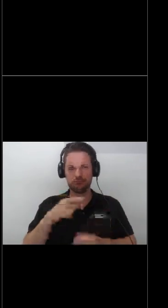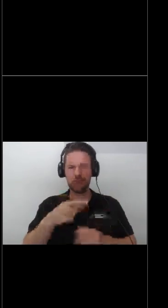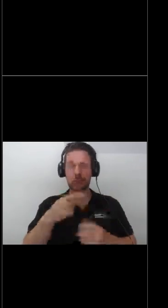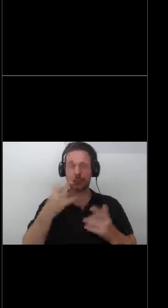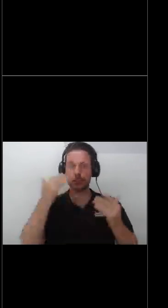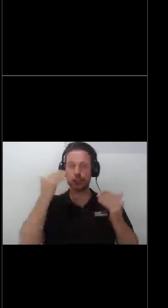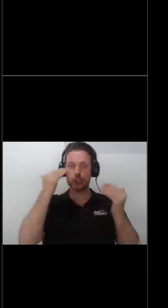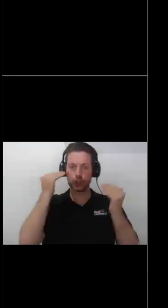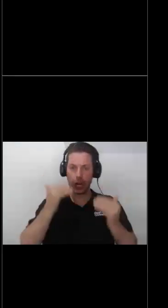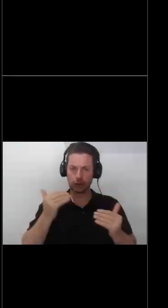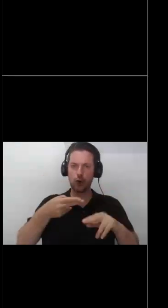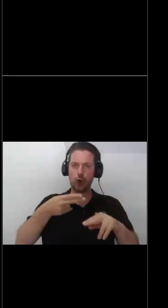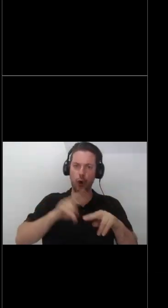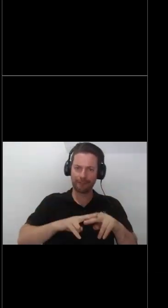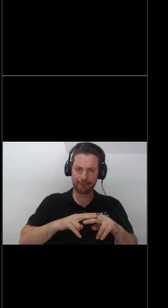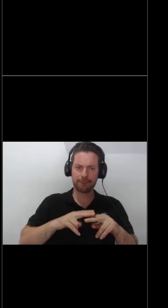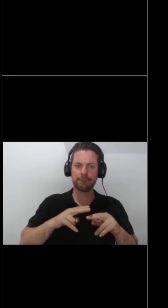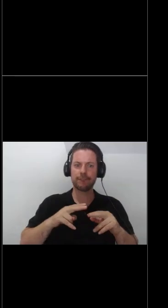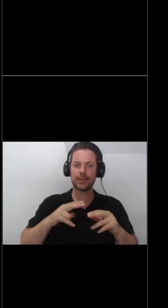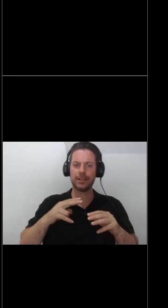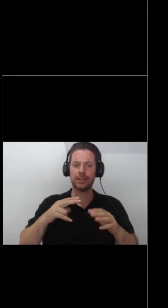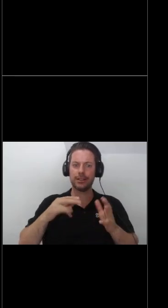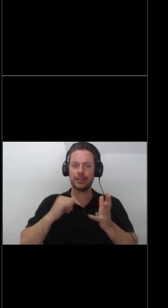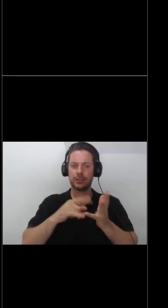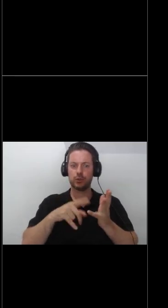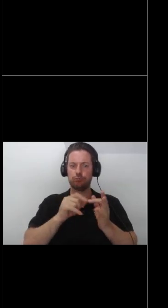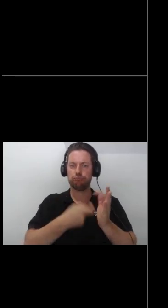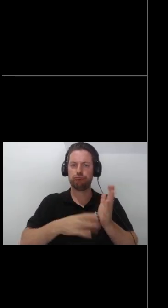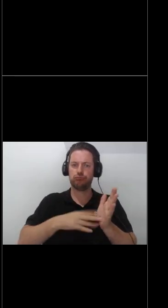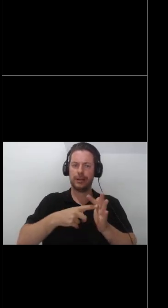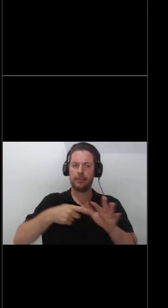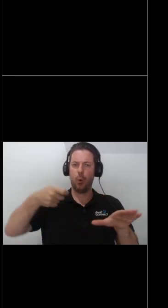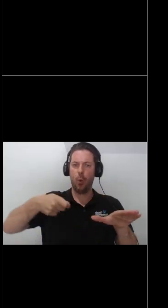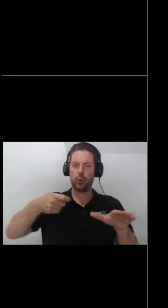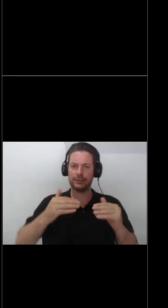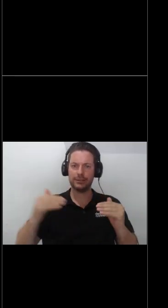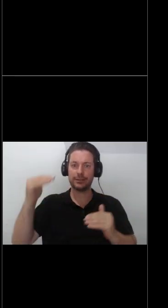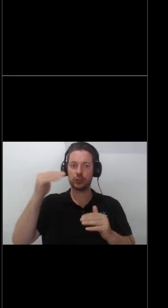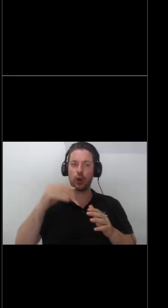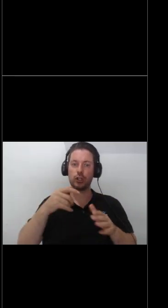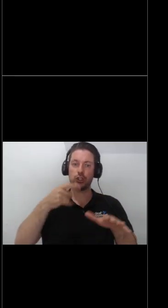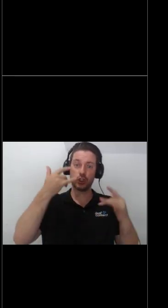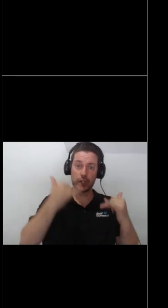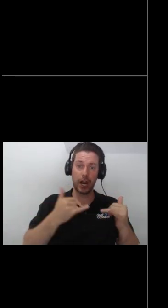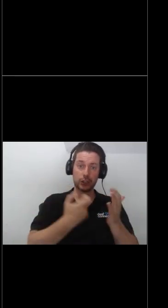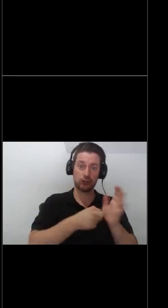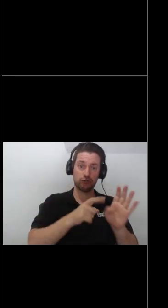At the moment, we have two judges. We have Judge Ryan and Judge Wilson.